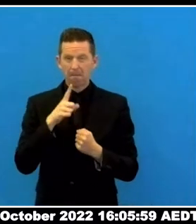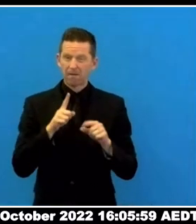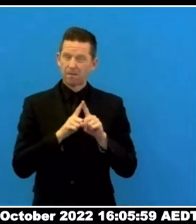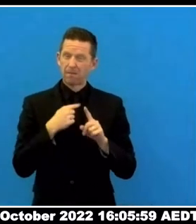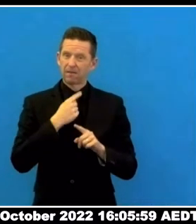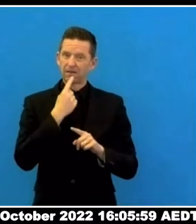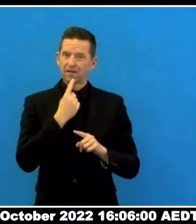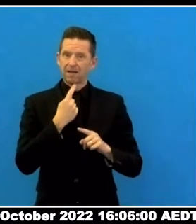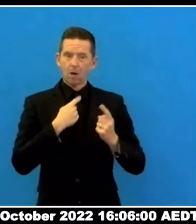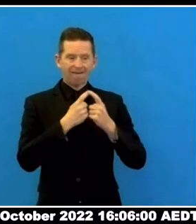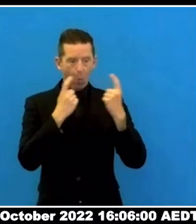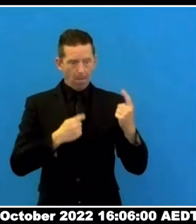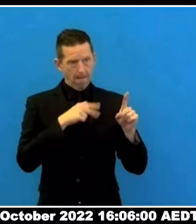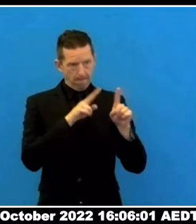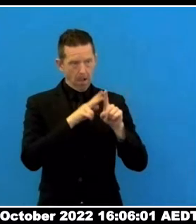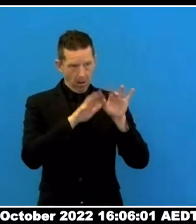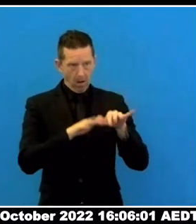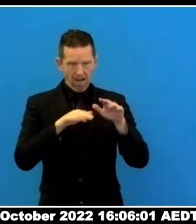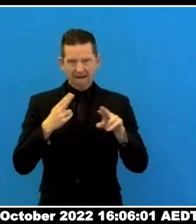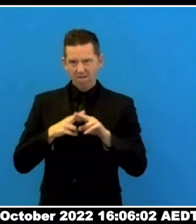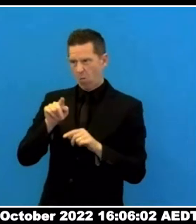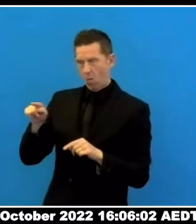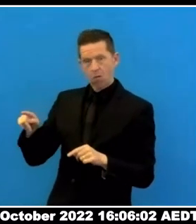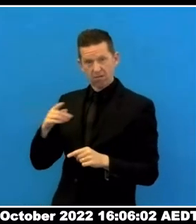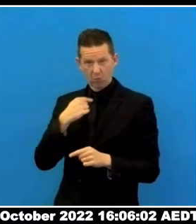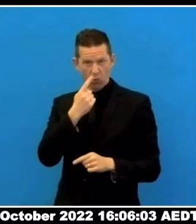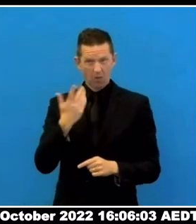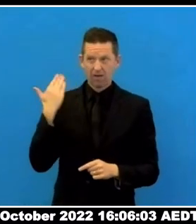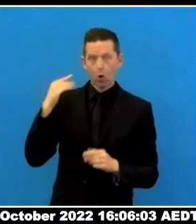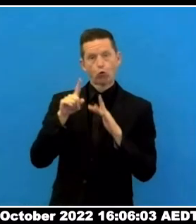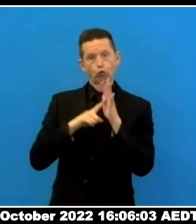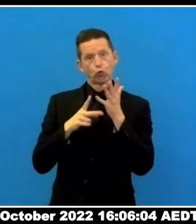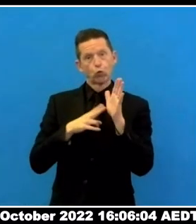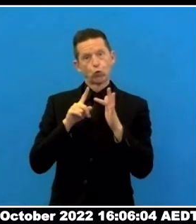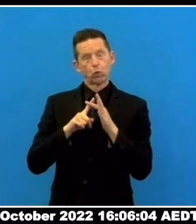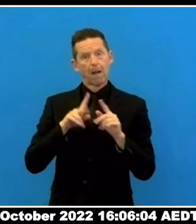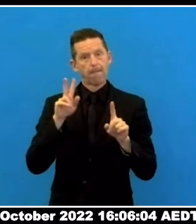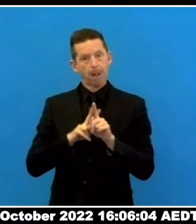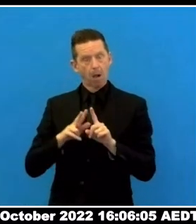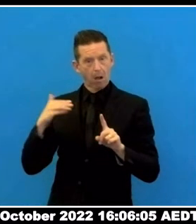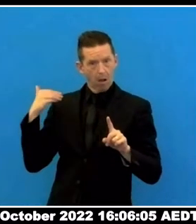this amount of people since June, these people has been lost hope.